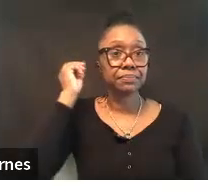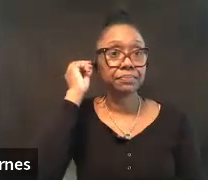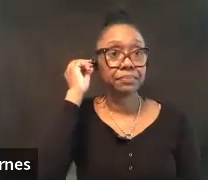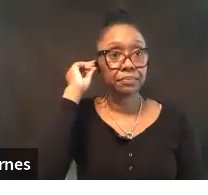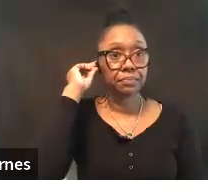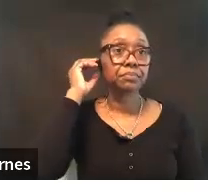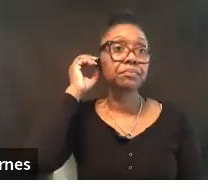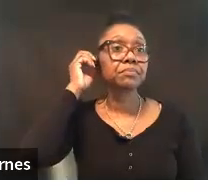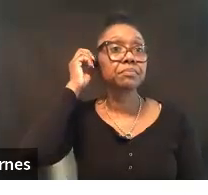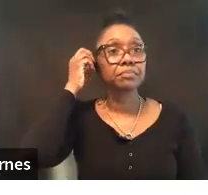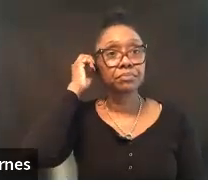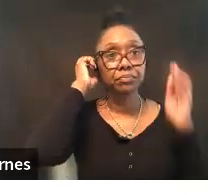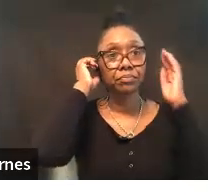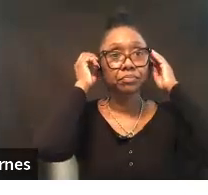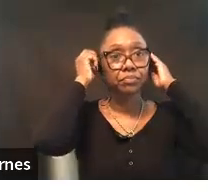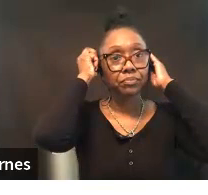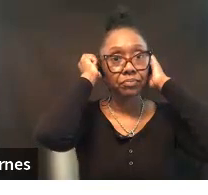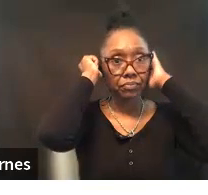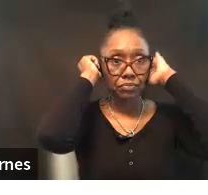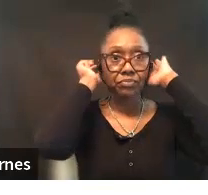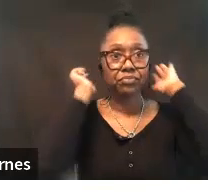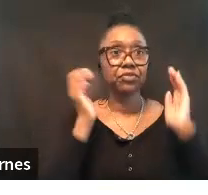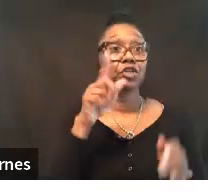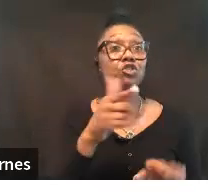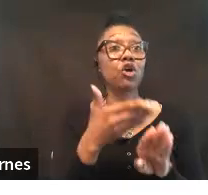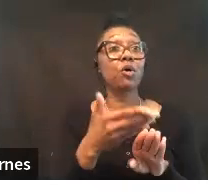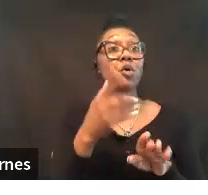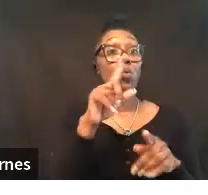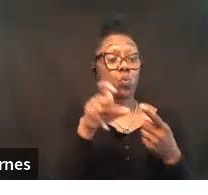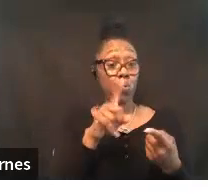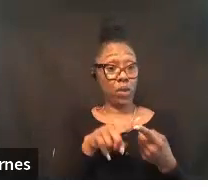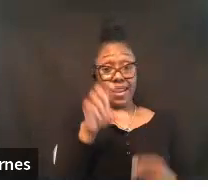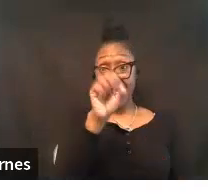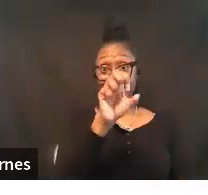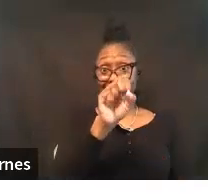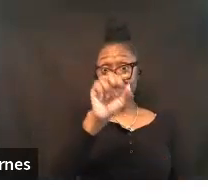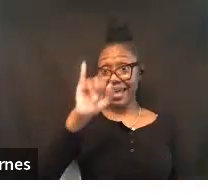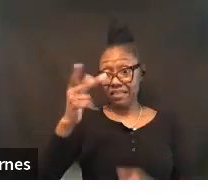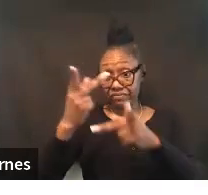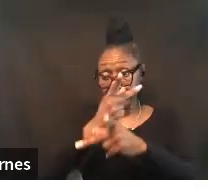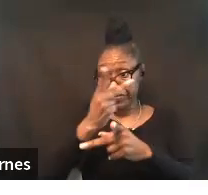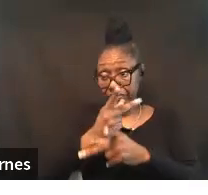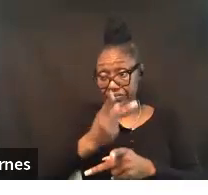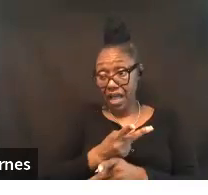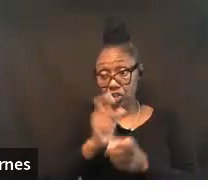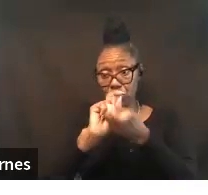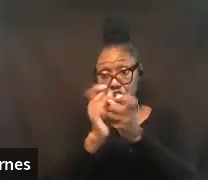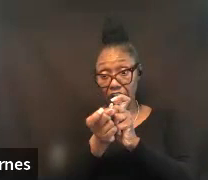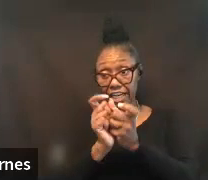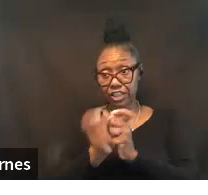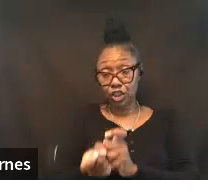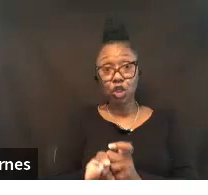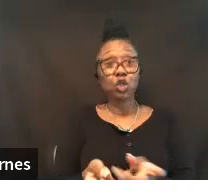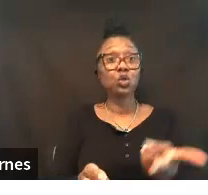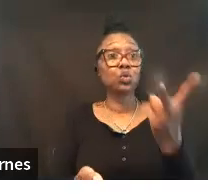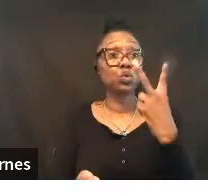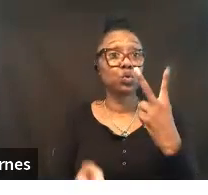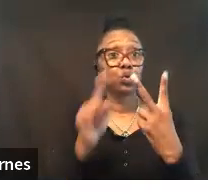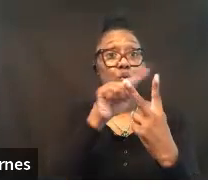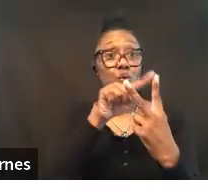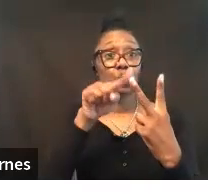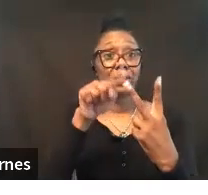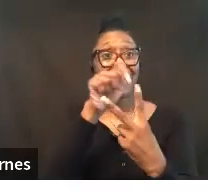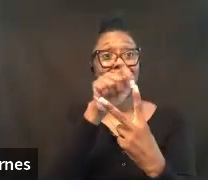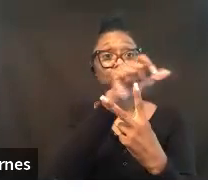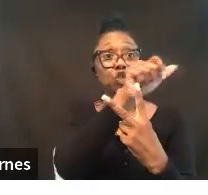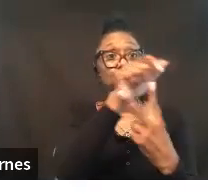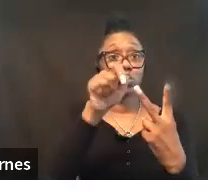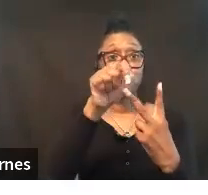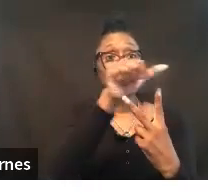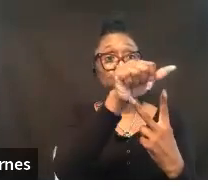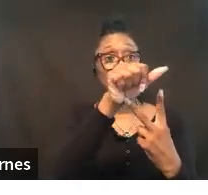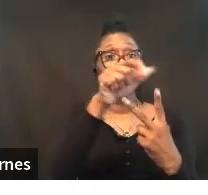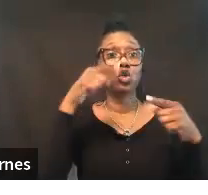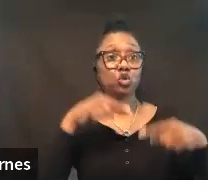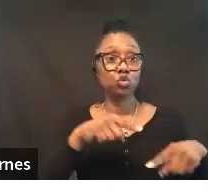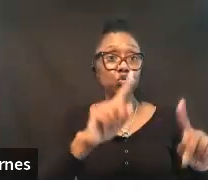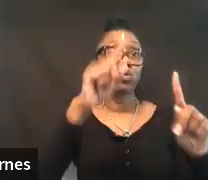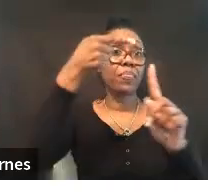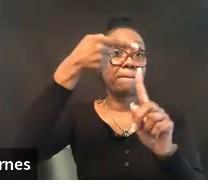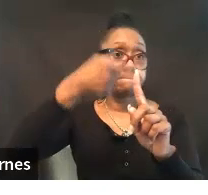So even before social security begins to adjust the SSI. There are 2 exclusions that they apply to the amount of income that they're early during a given month.